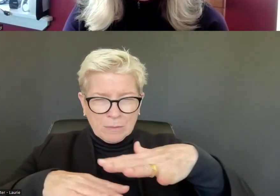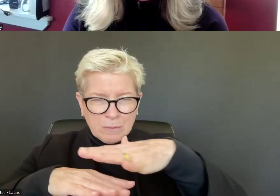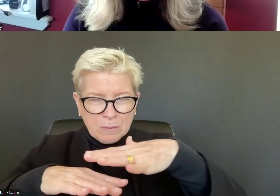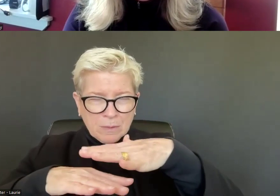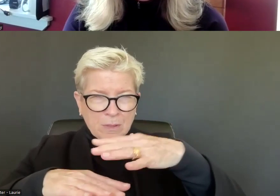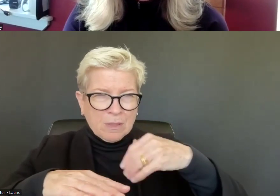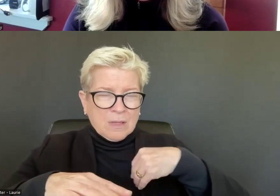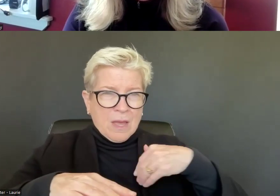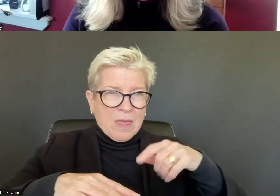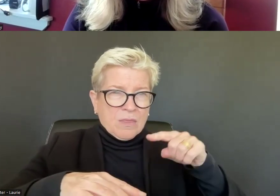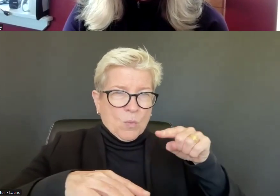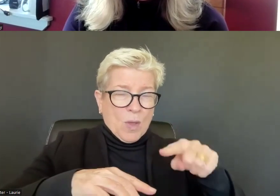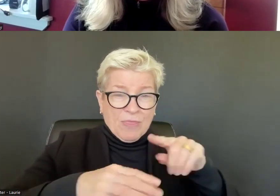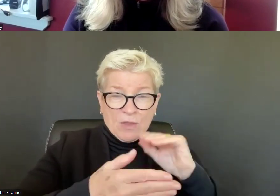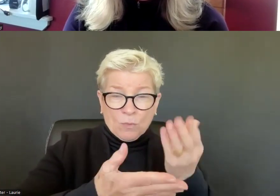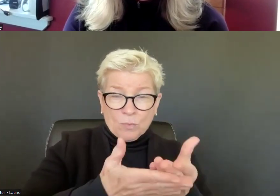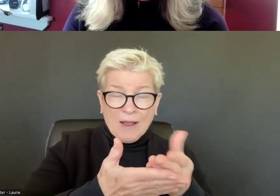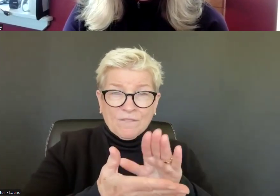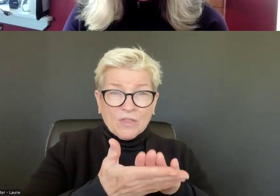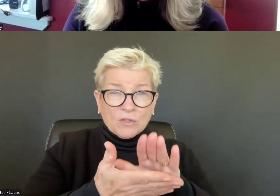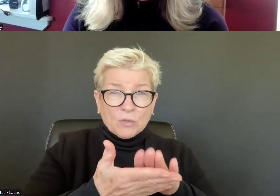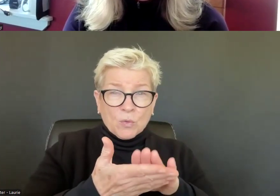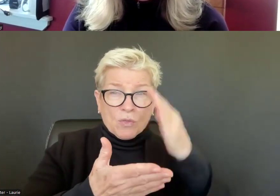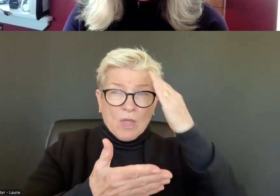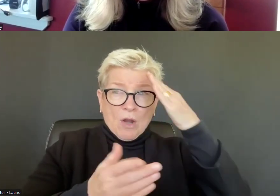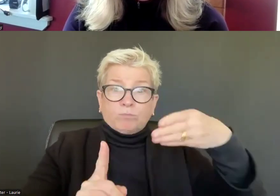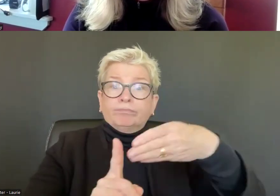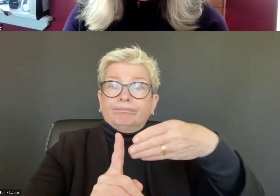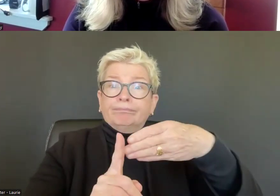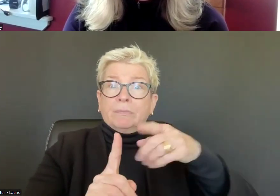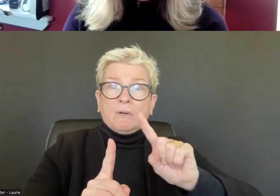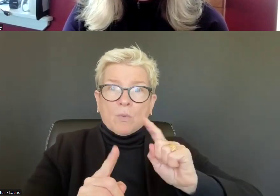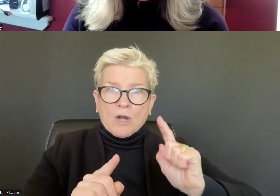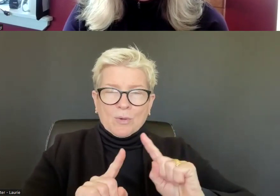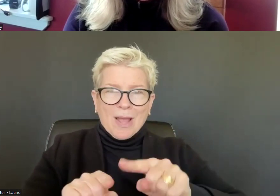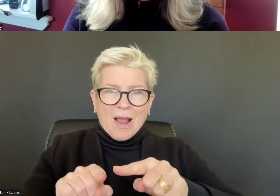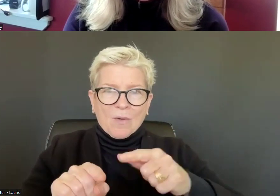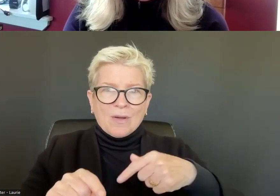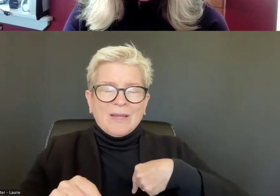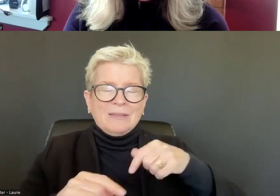so that when they arrive it's not you know, just whoa, what's going on? They've already